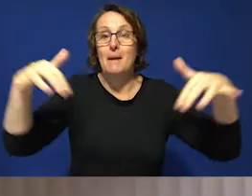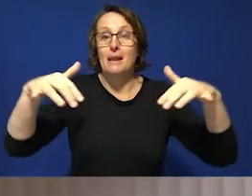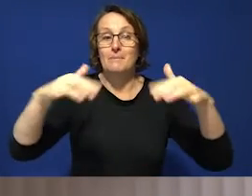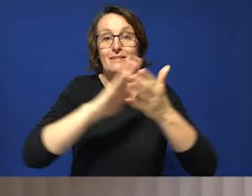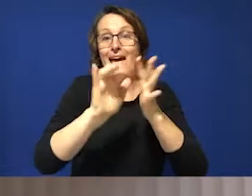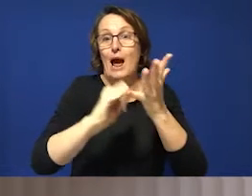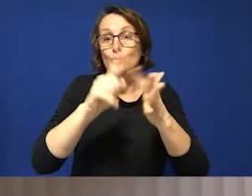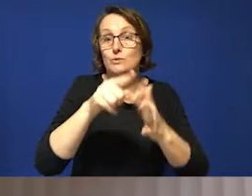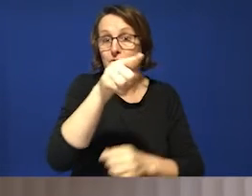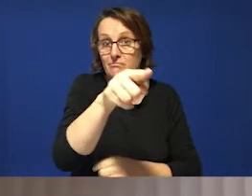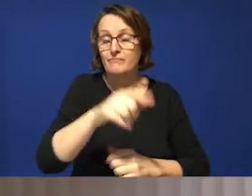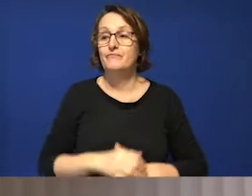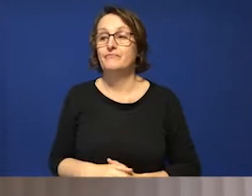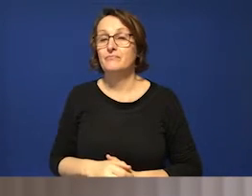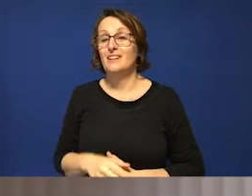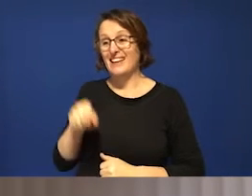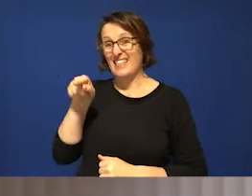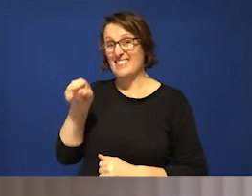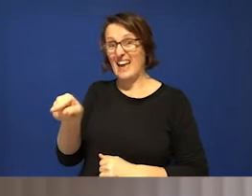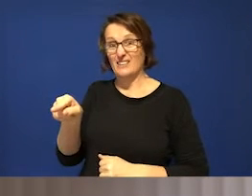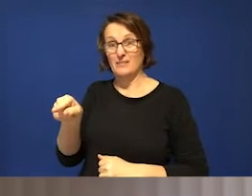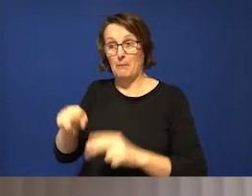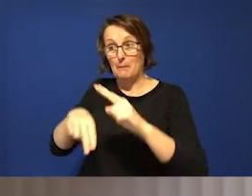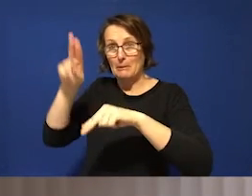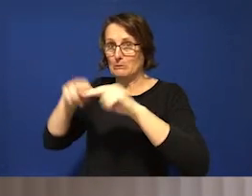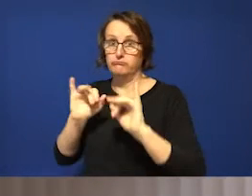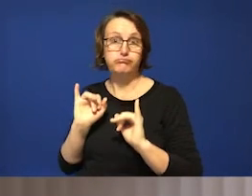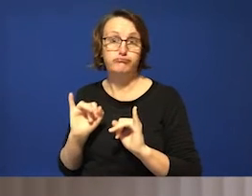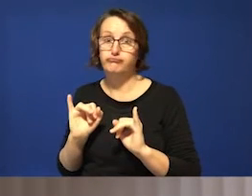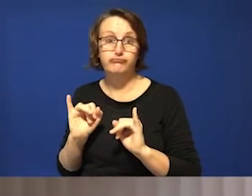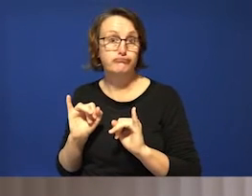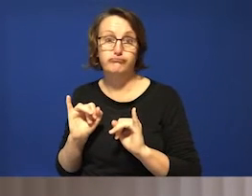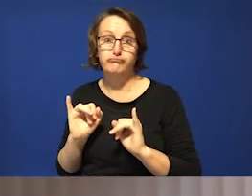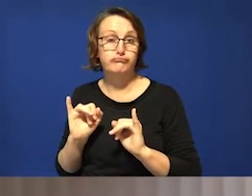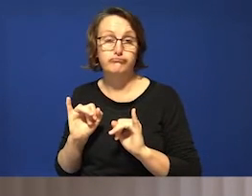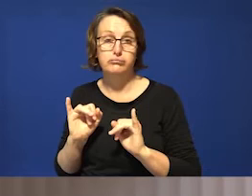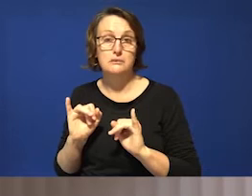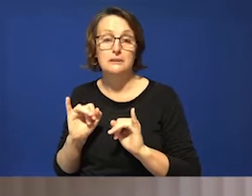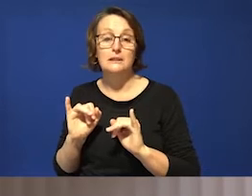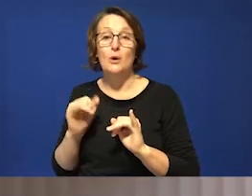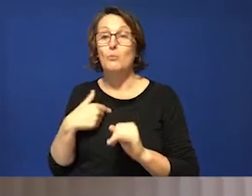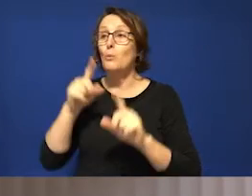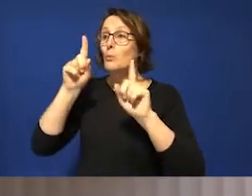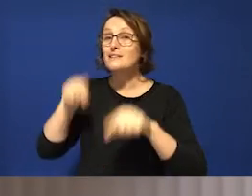The accommodation generally was really appalling to be when we started bringing public through